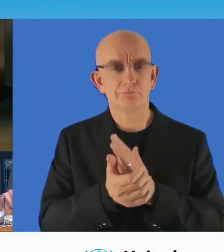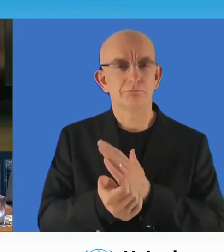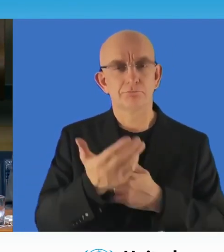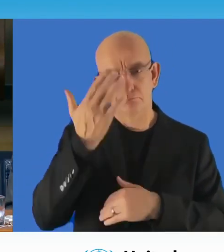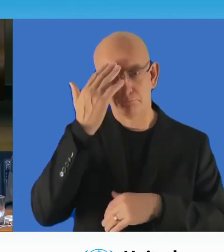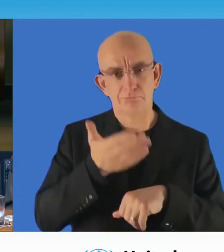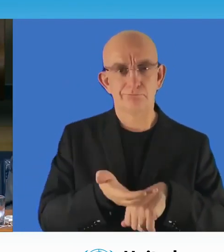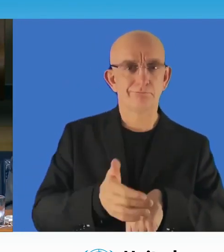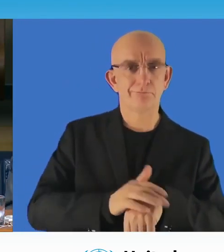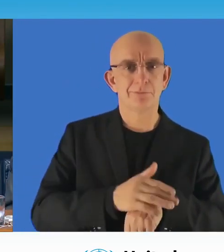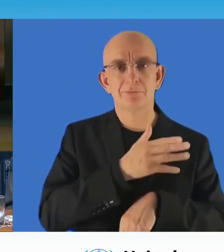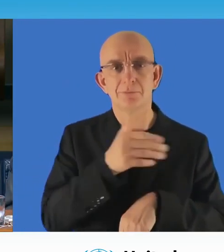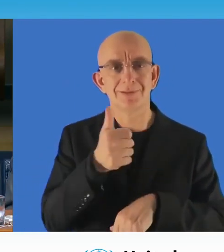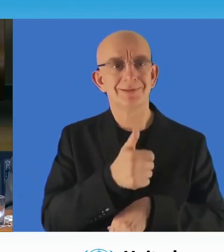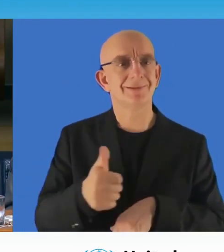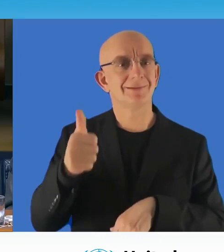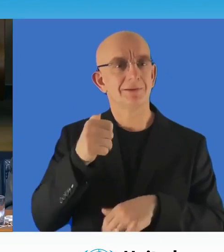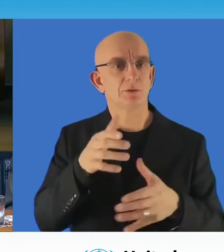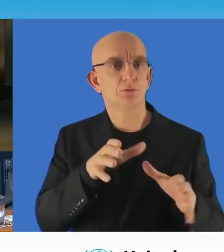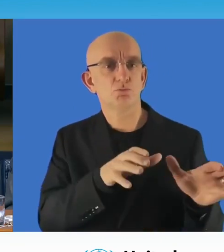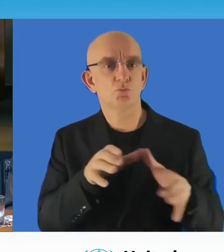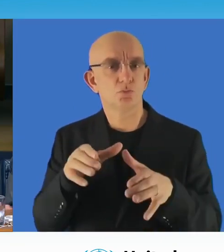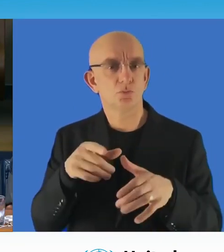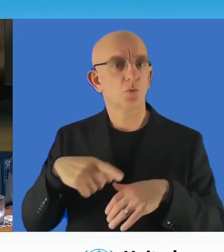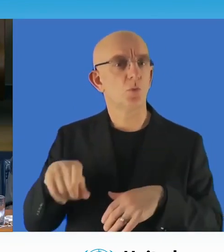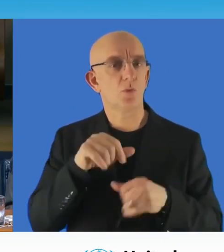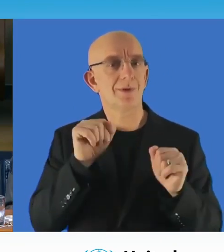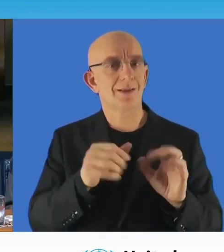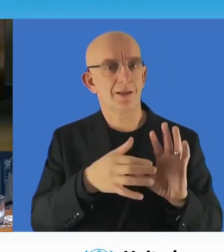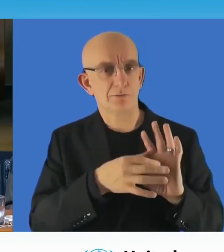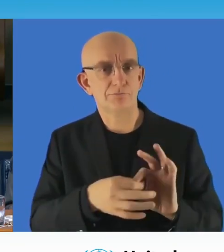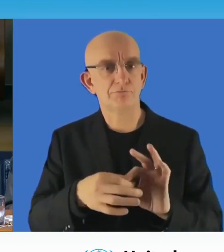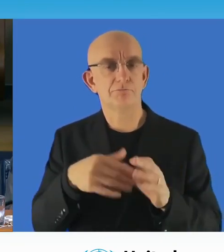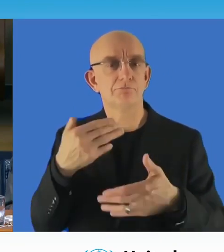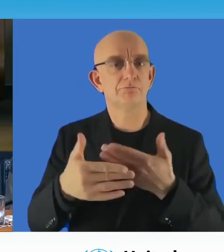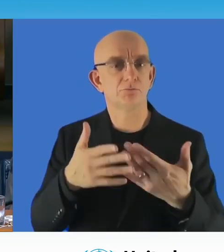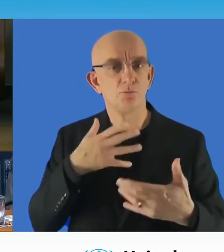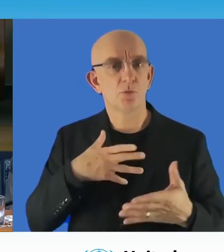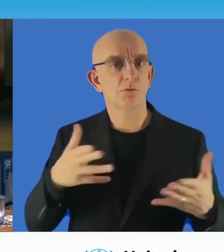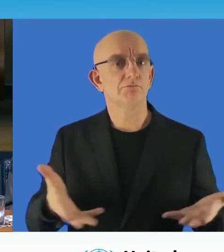where they work we organize regular meetings with them to provide guidance and advice on